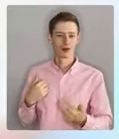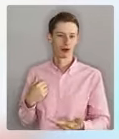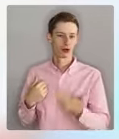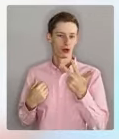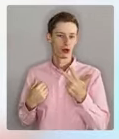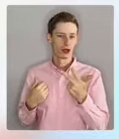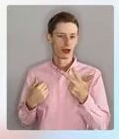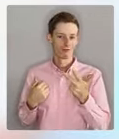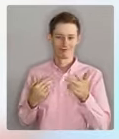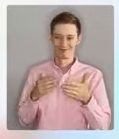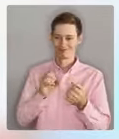Users have three ways to travel in VR today.